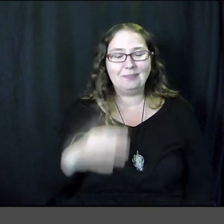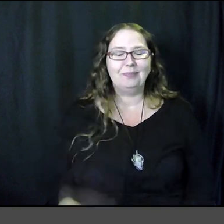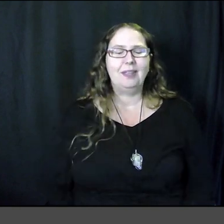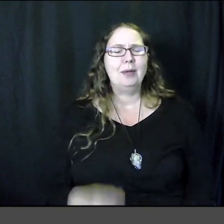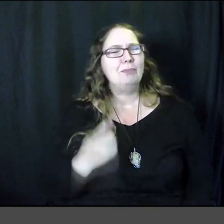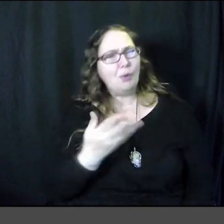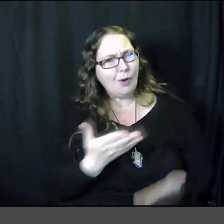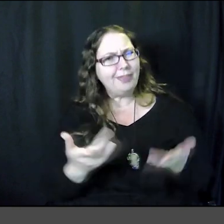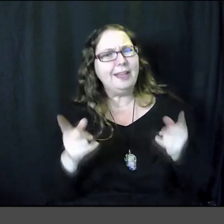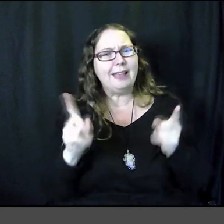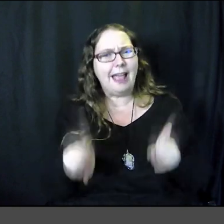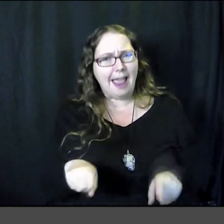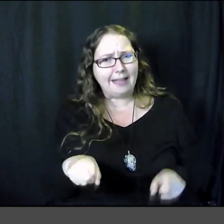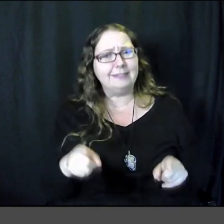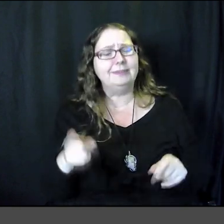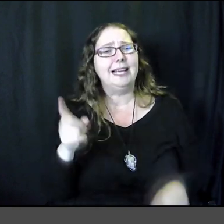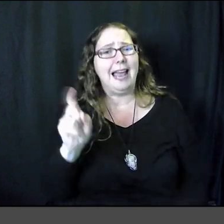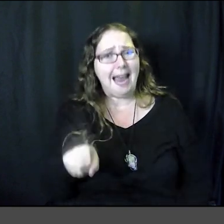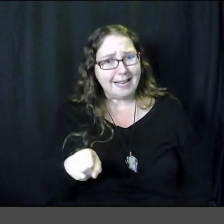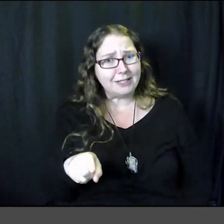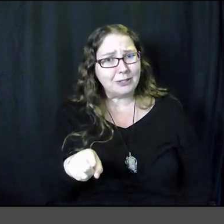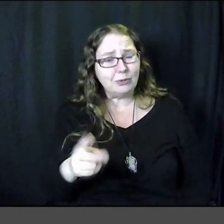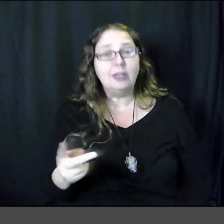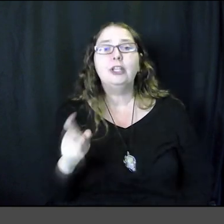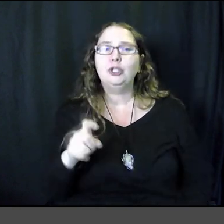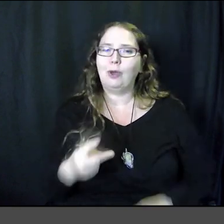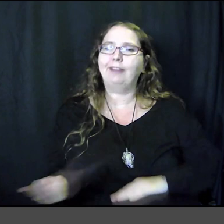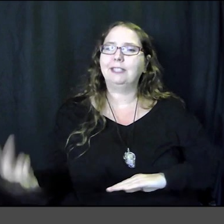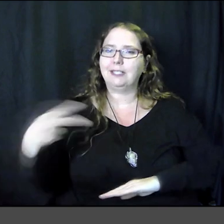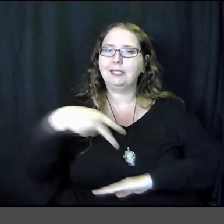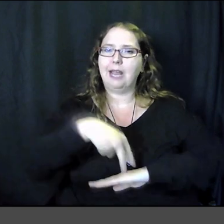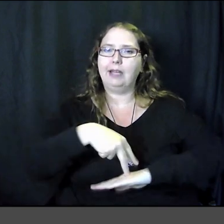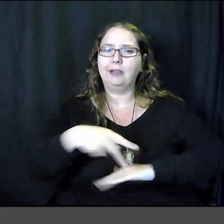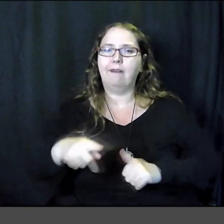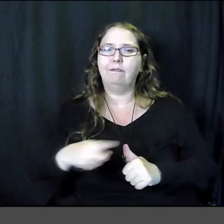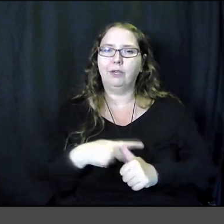IS TO STAND UP. YES. RIGHT.